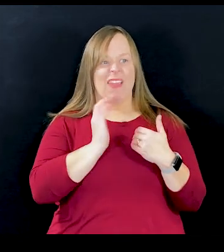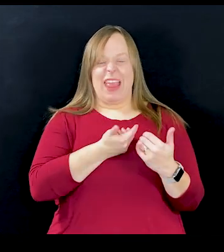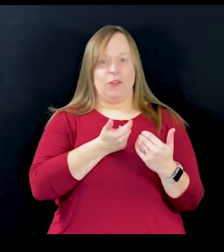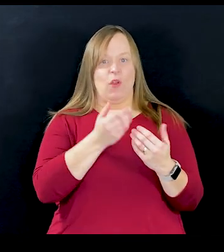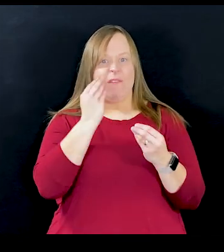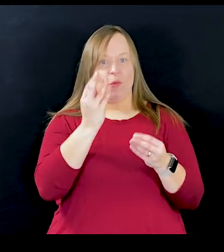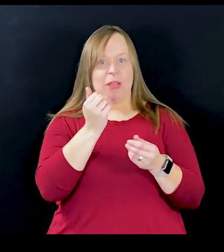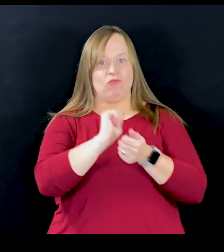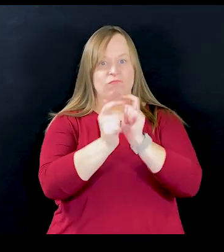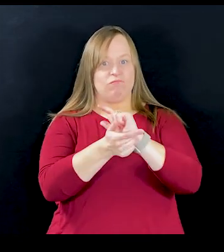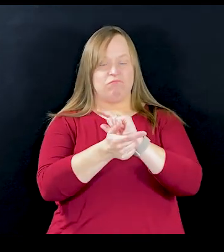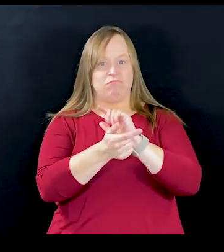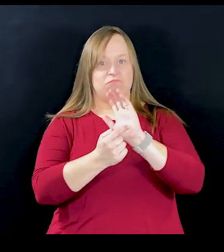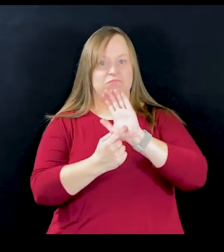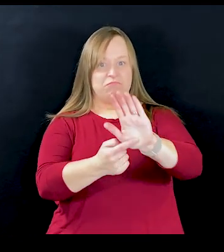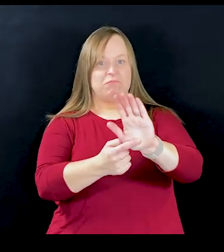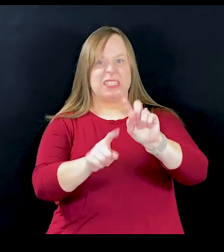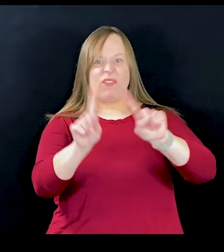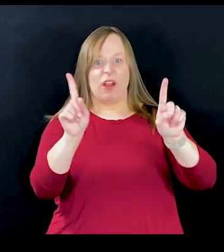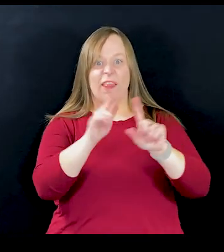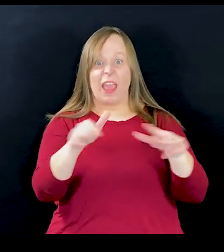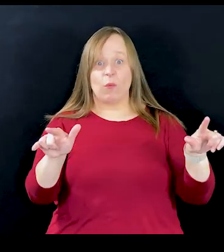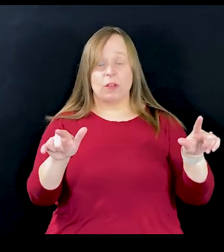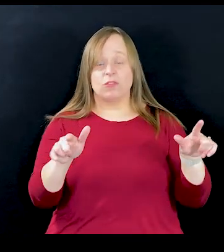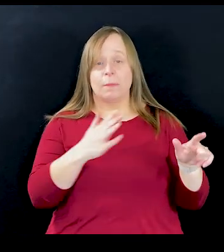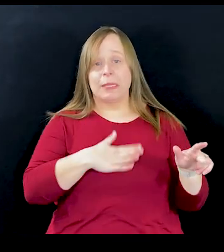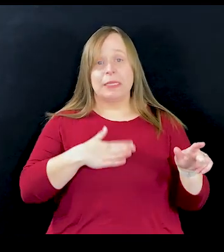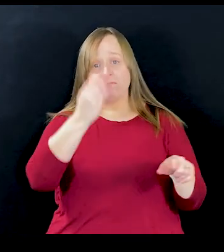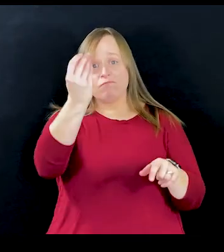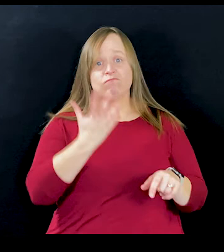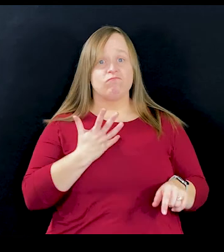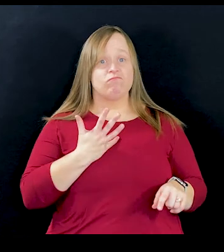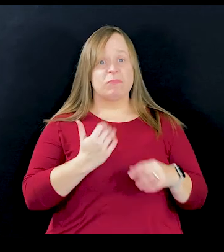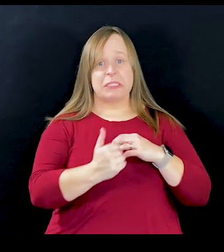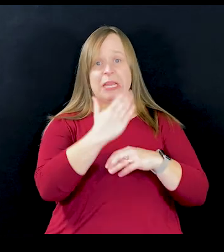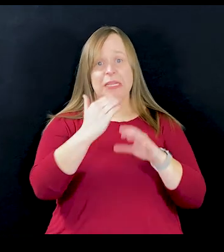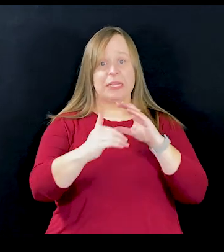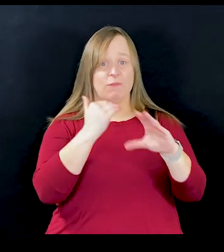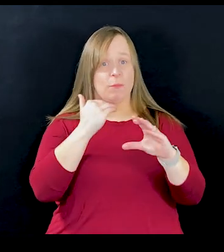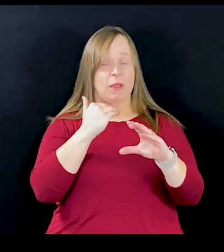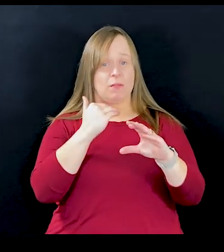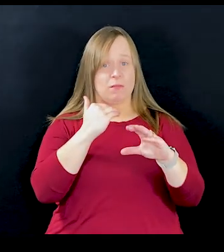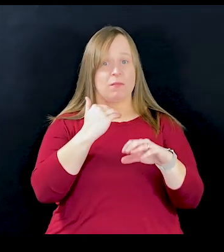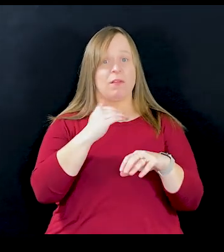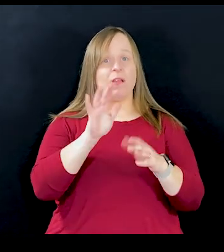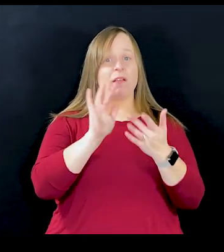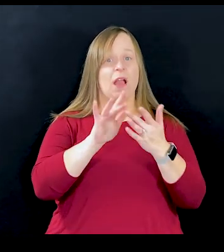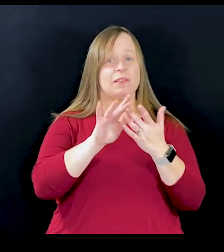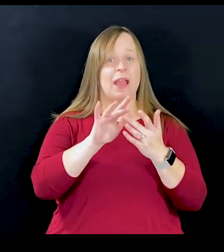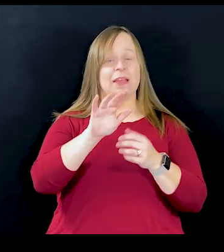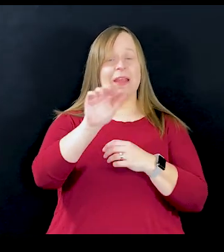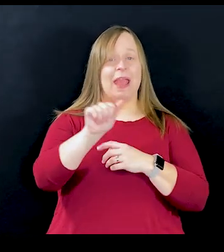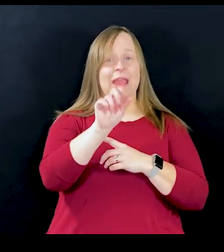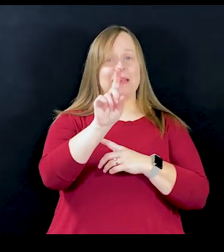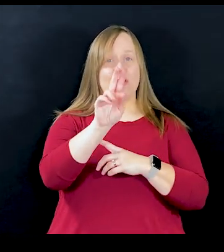any of our information brought to them in a different language. Please send us some information and contact at DRNY.